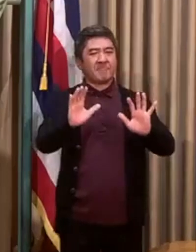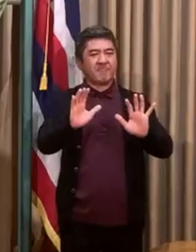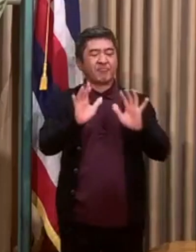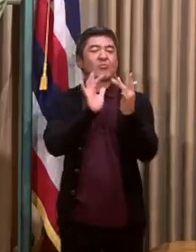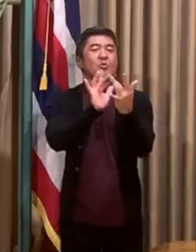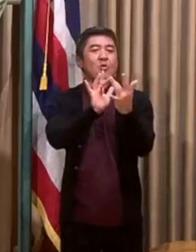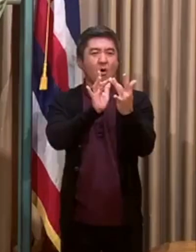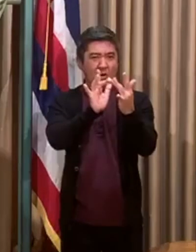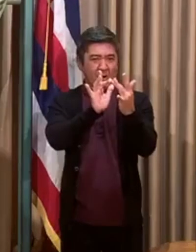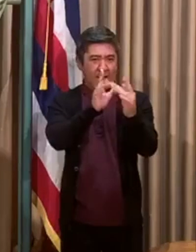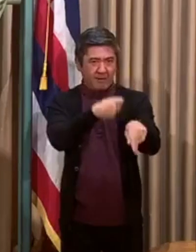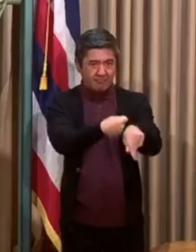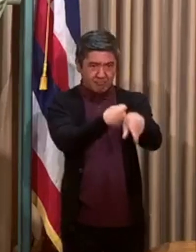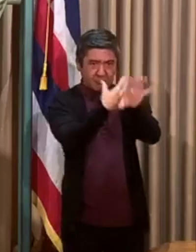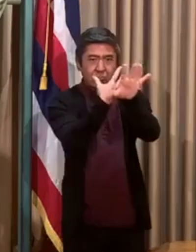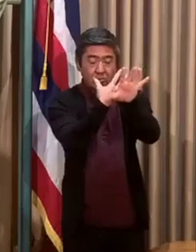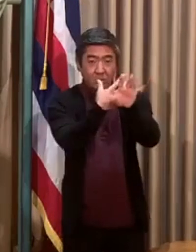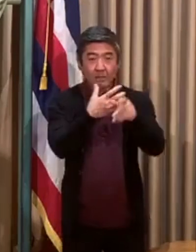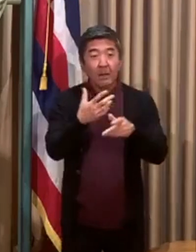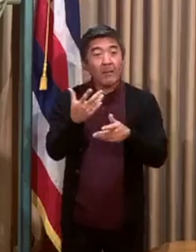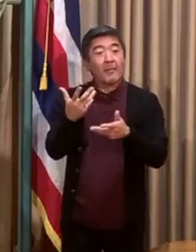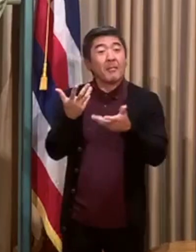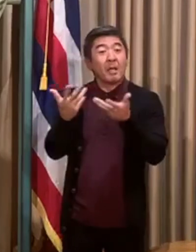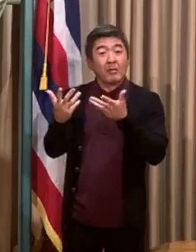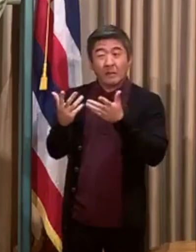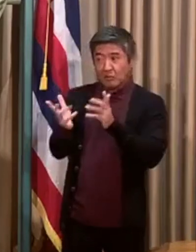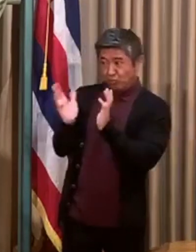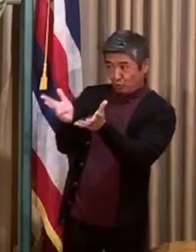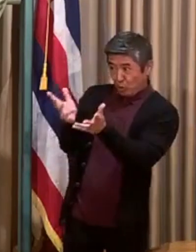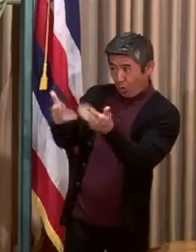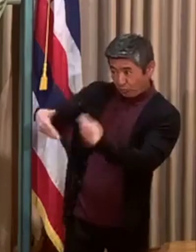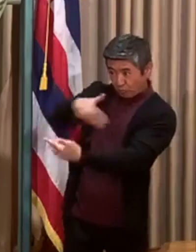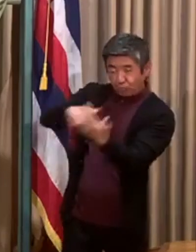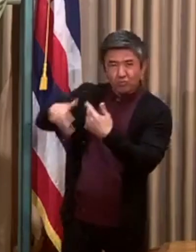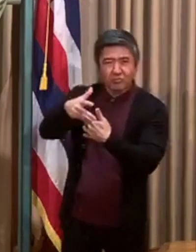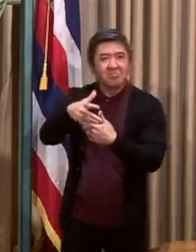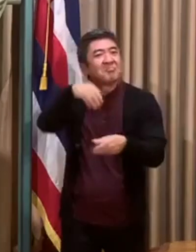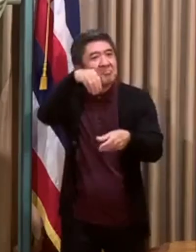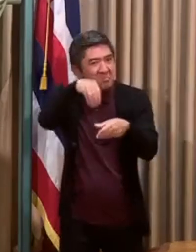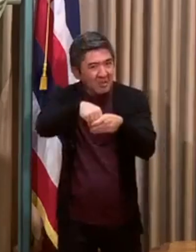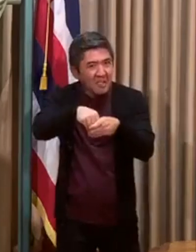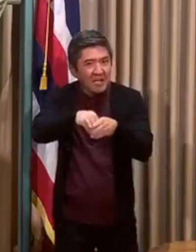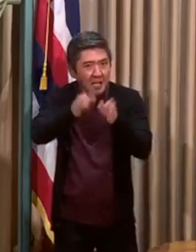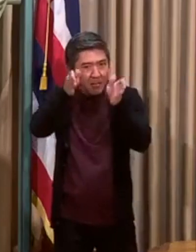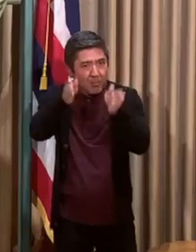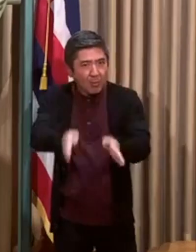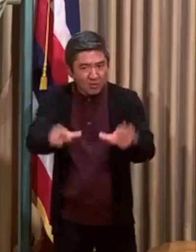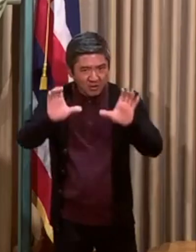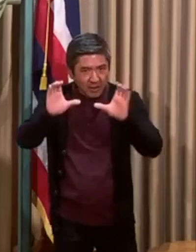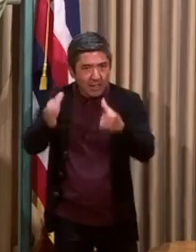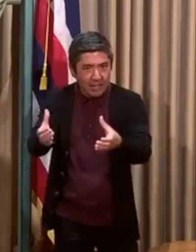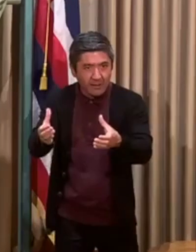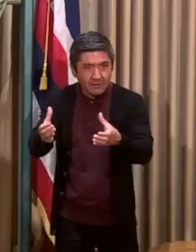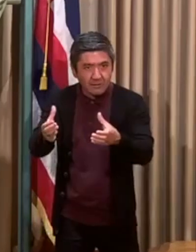and the interactive portion may be conducted in person in COVID aware safe manner.